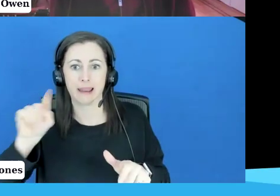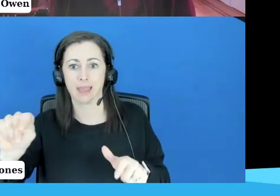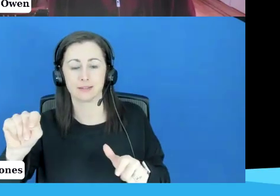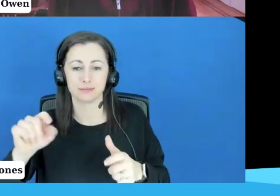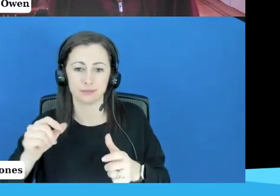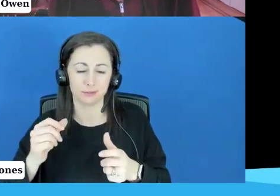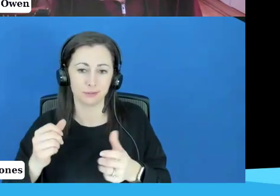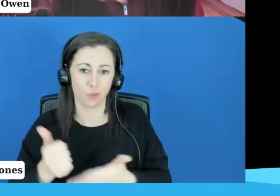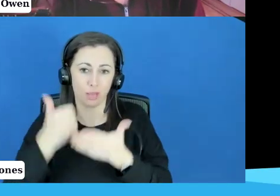Thank you both.